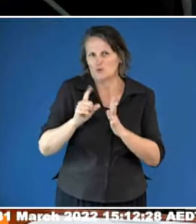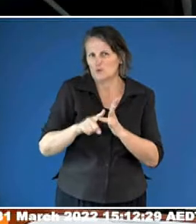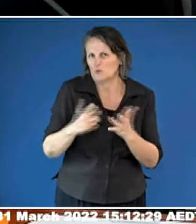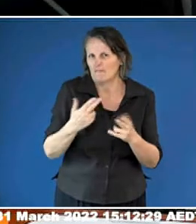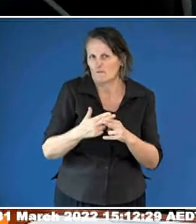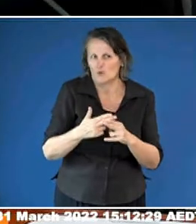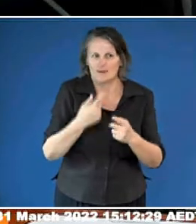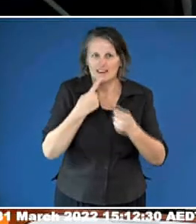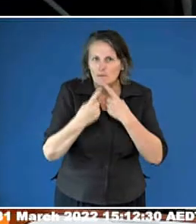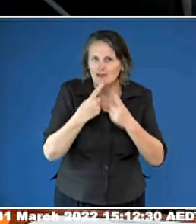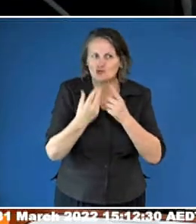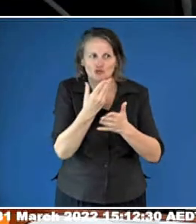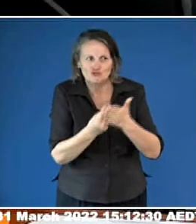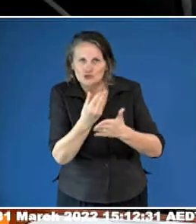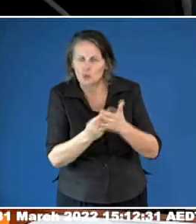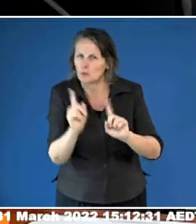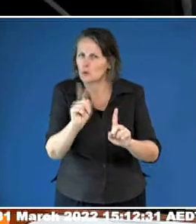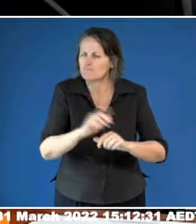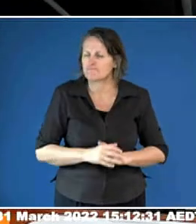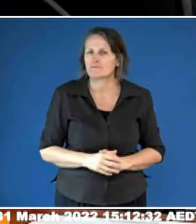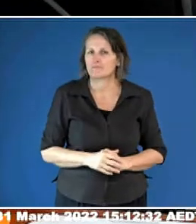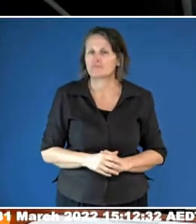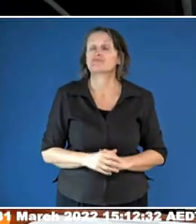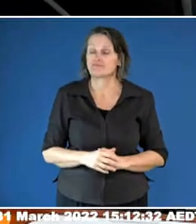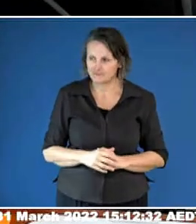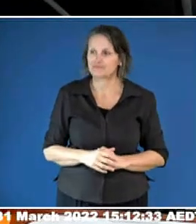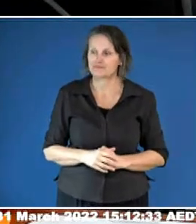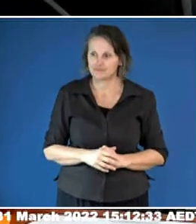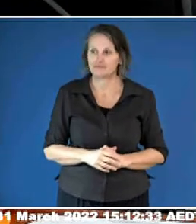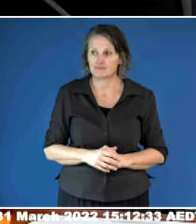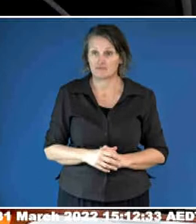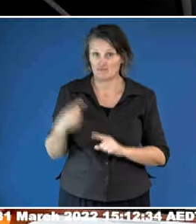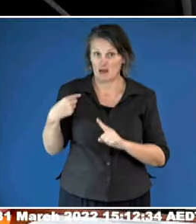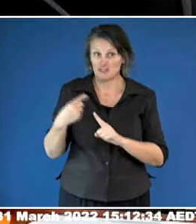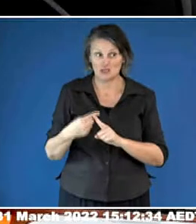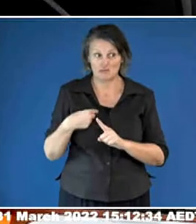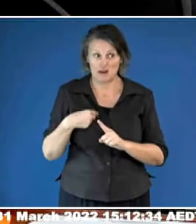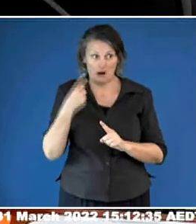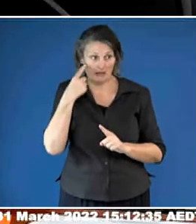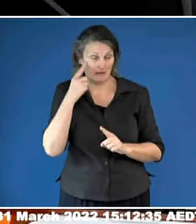resources? MS HERMANS: Yeah, so to date, to our knowledge, we haven't had anything being